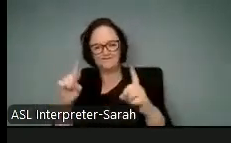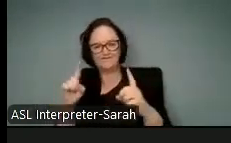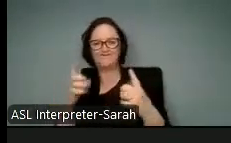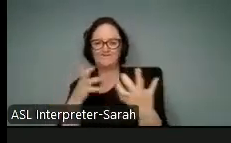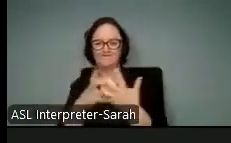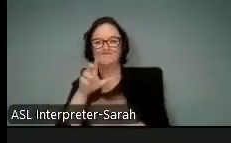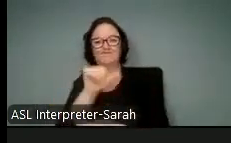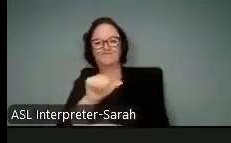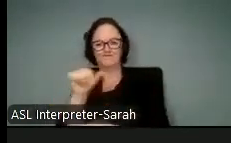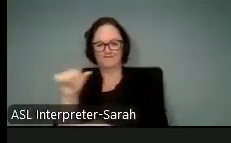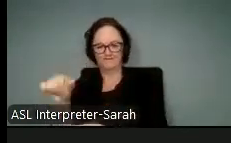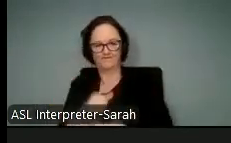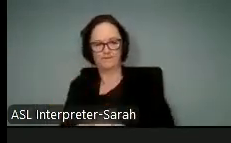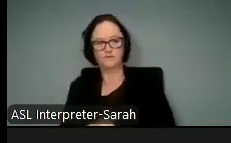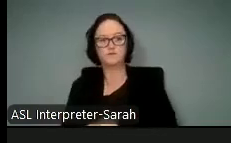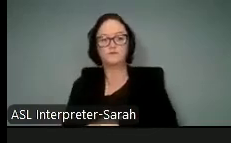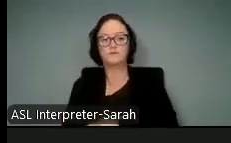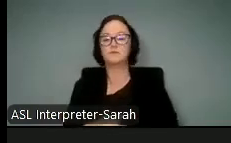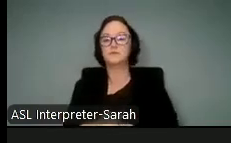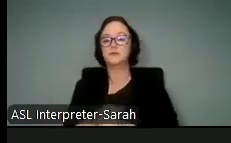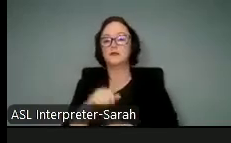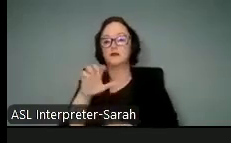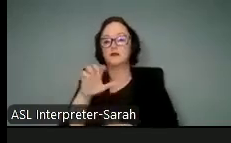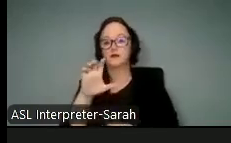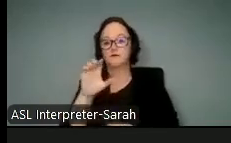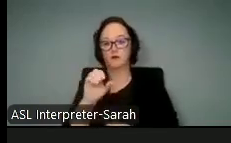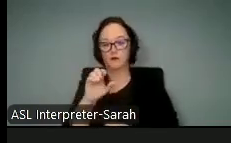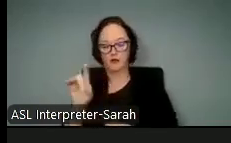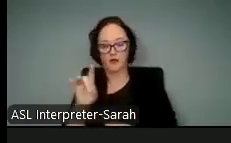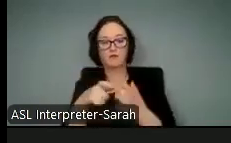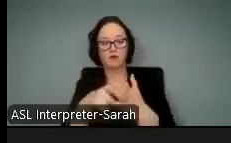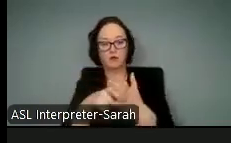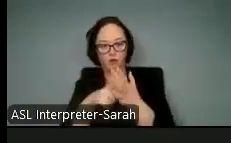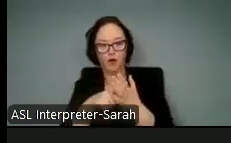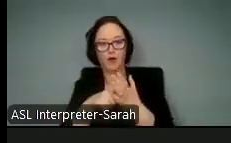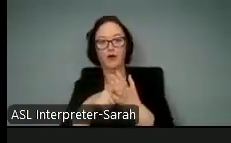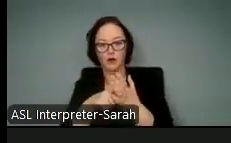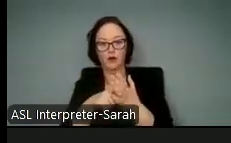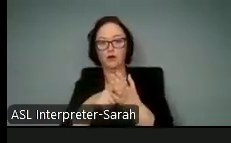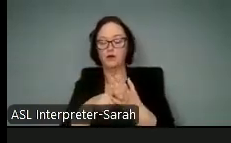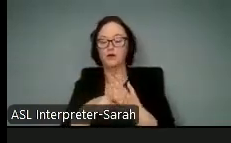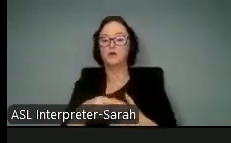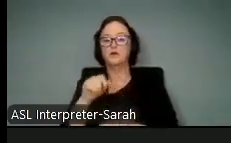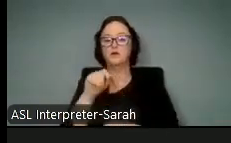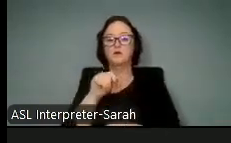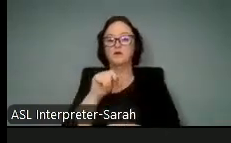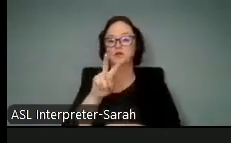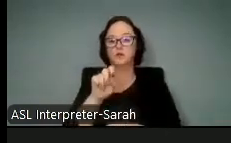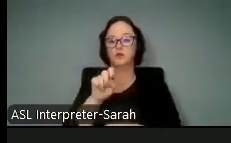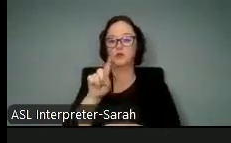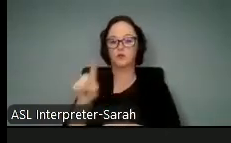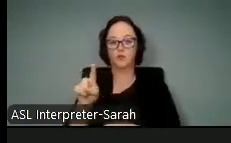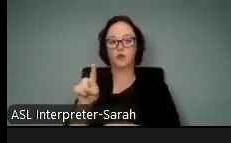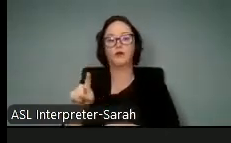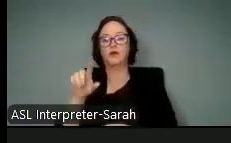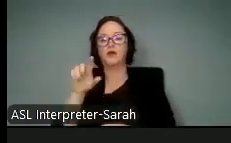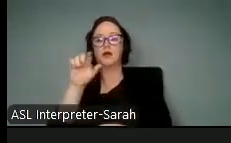requires that you meet WCAG 2.1 Level AA. Now, 2.1 is the adopted standard